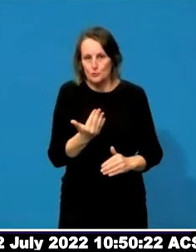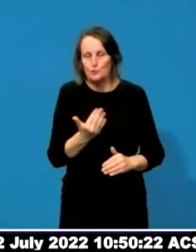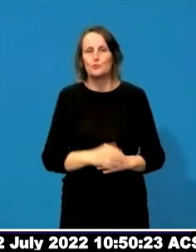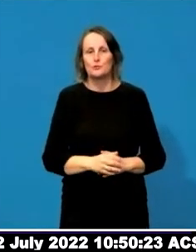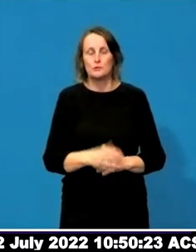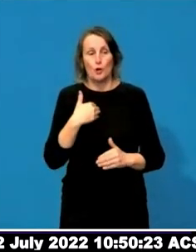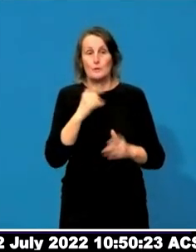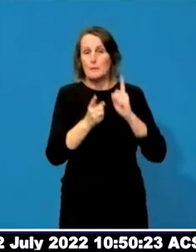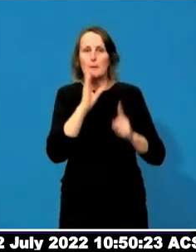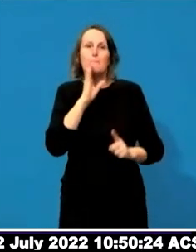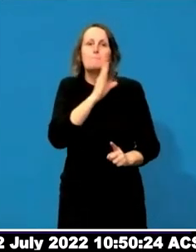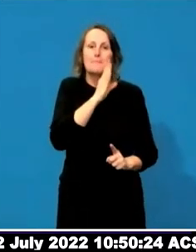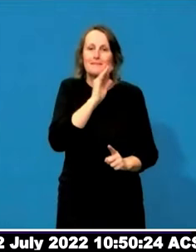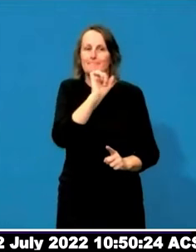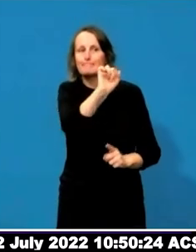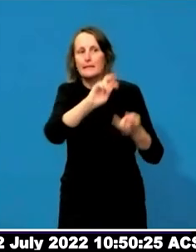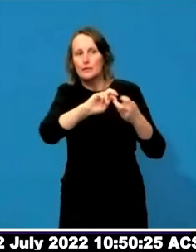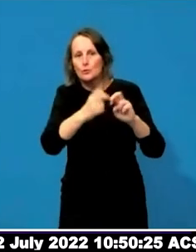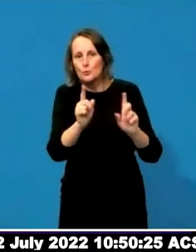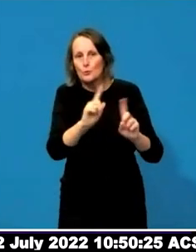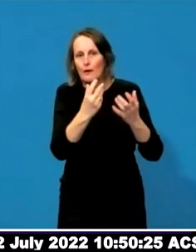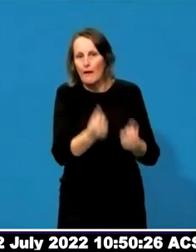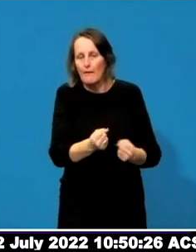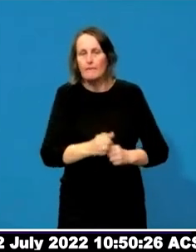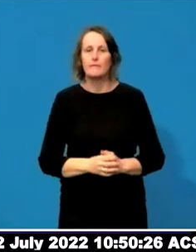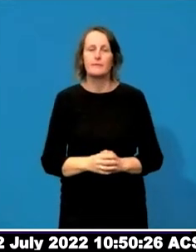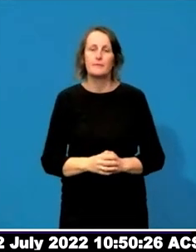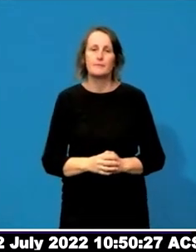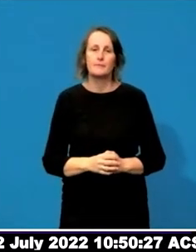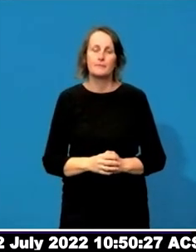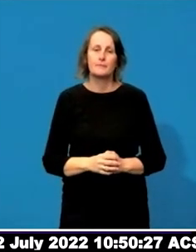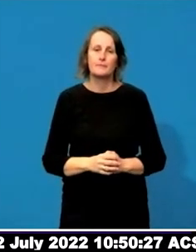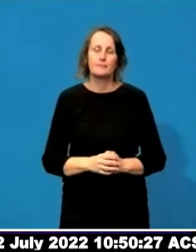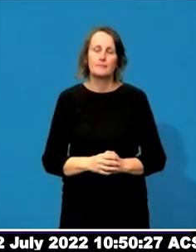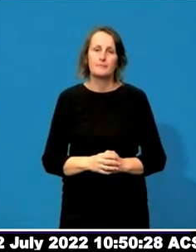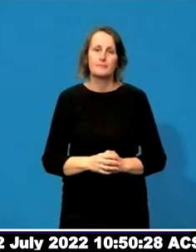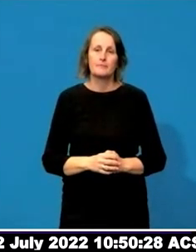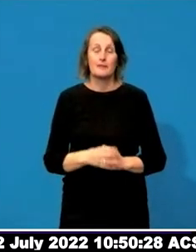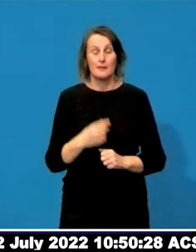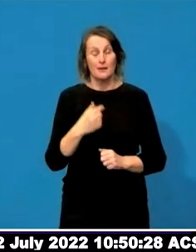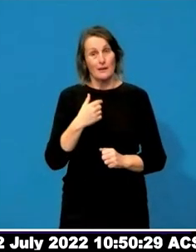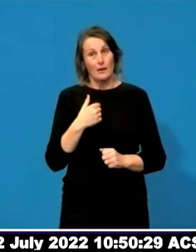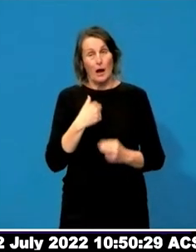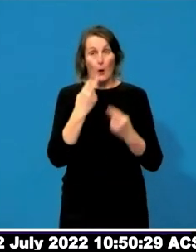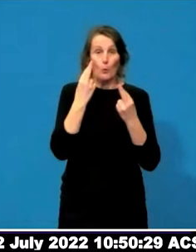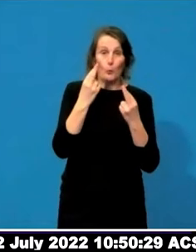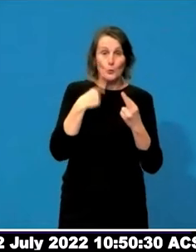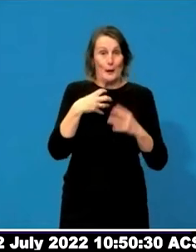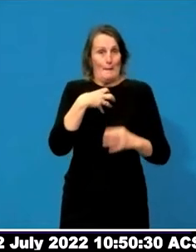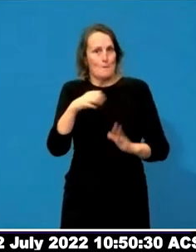that we experience here in the Territory. Ideally, we would have a bigger budget and be able to do more travel,